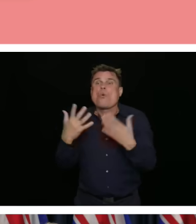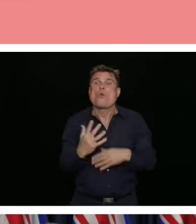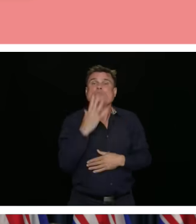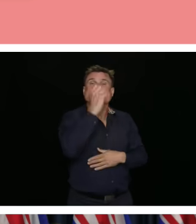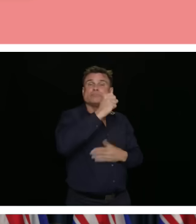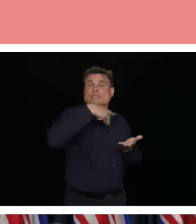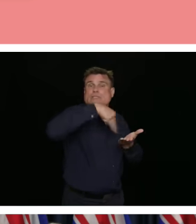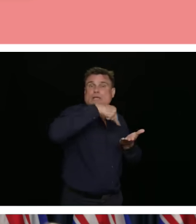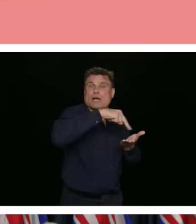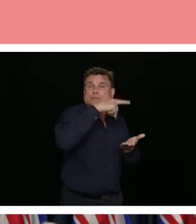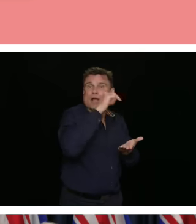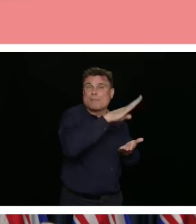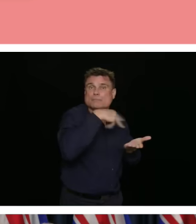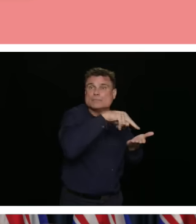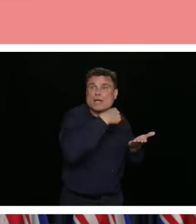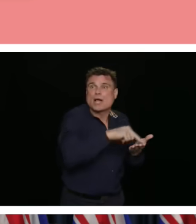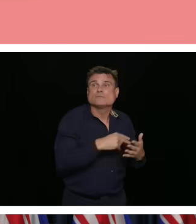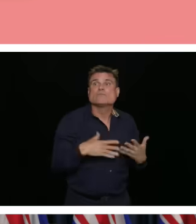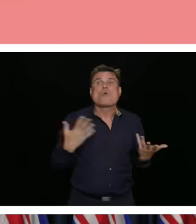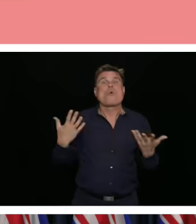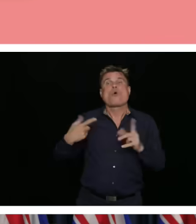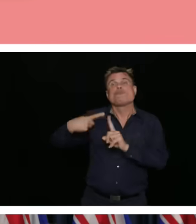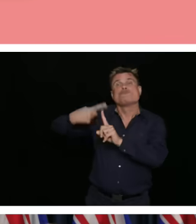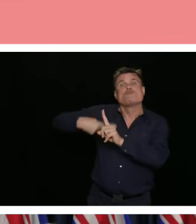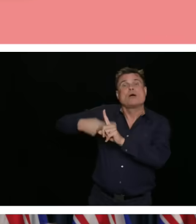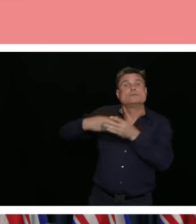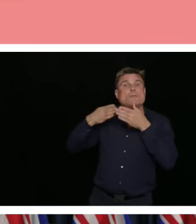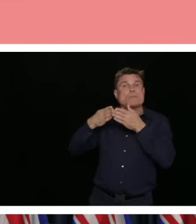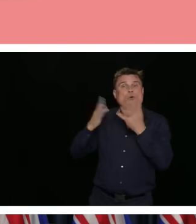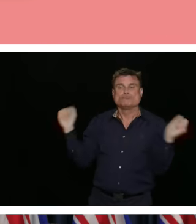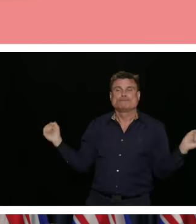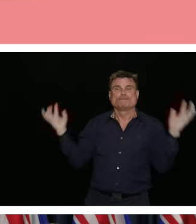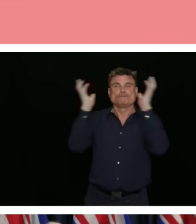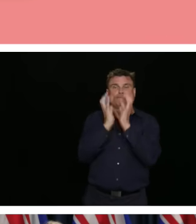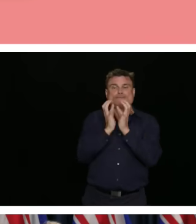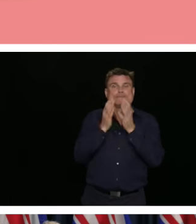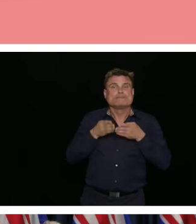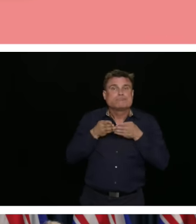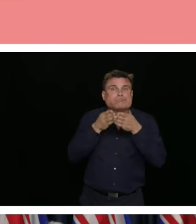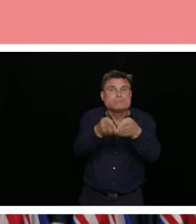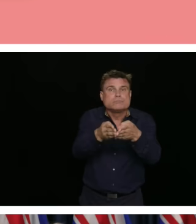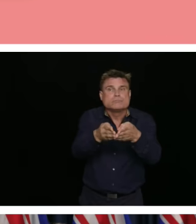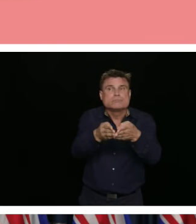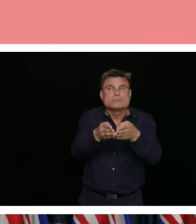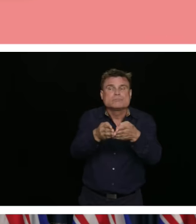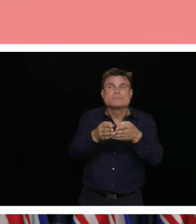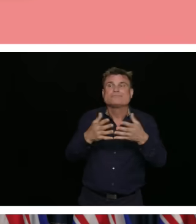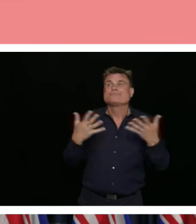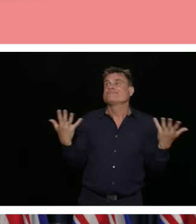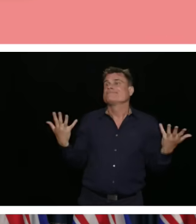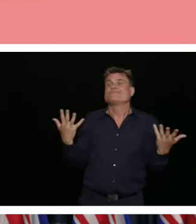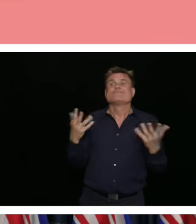from the virus. We continue to have three active outbreaks in our health care system, one in long-term